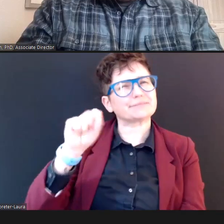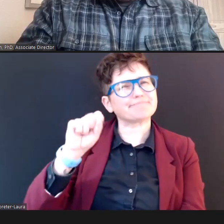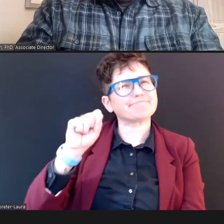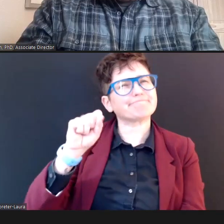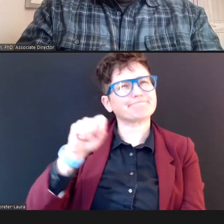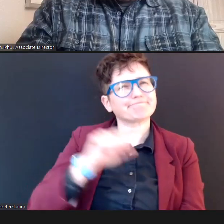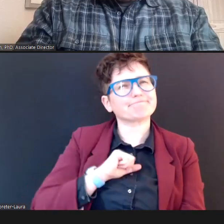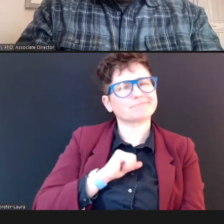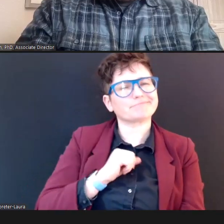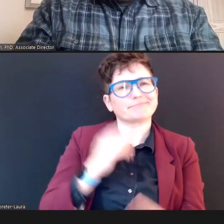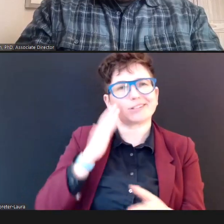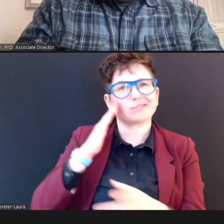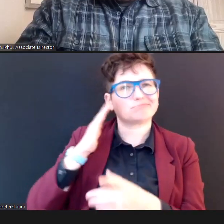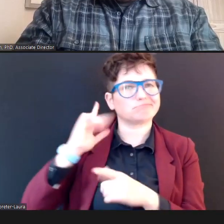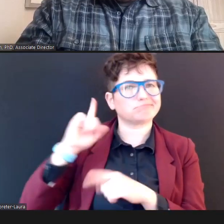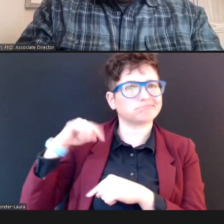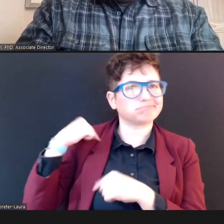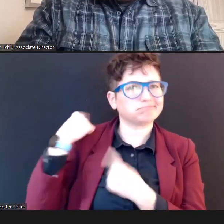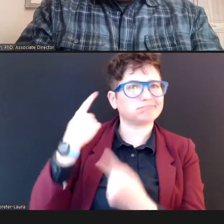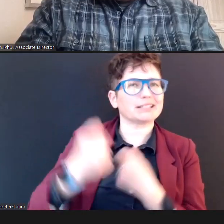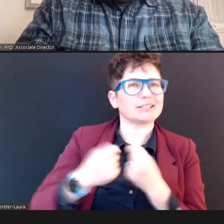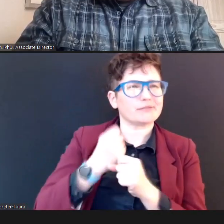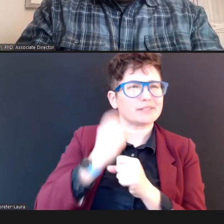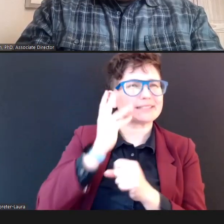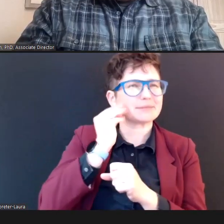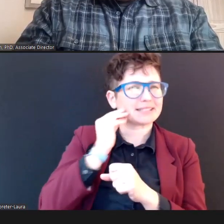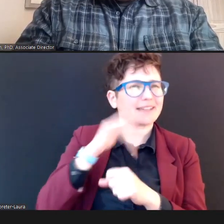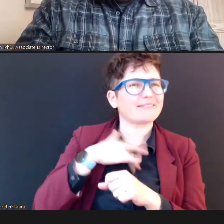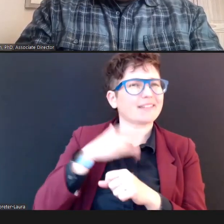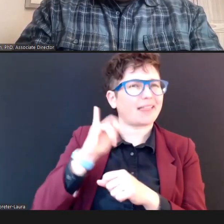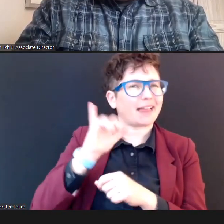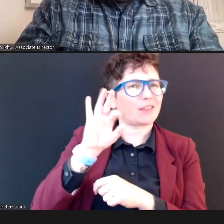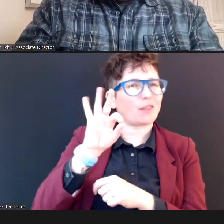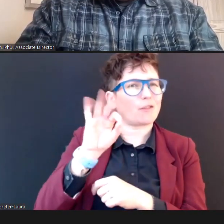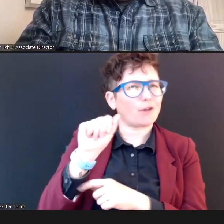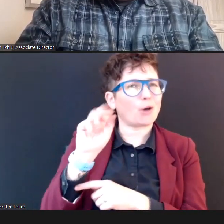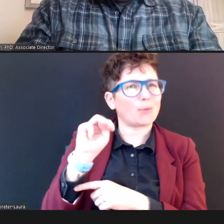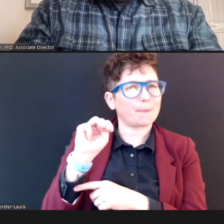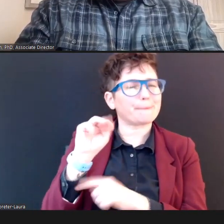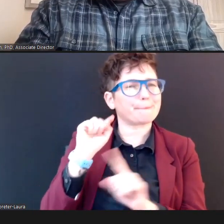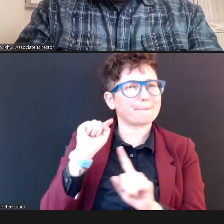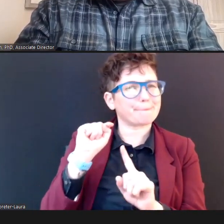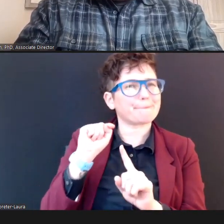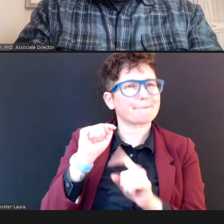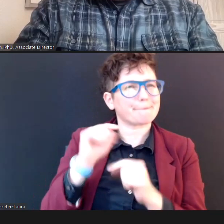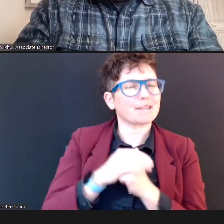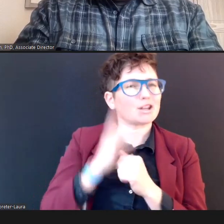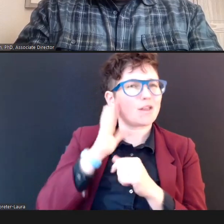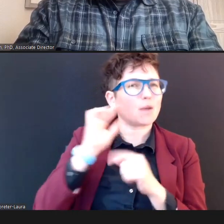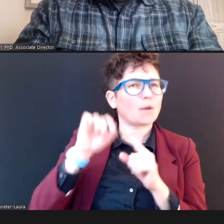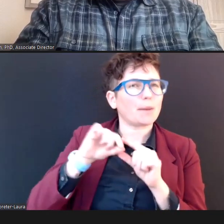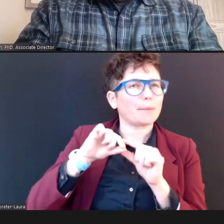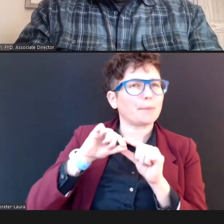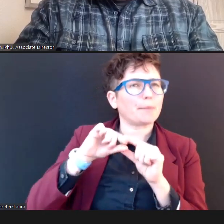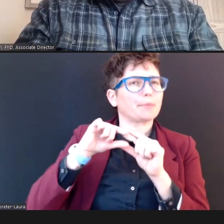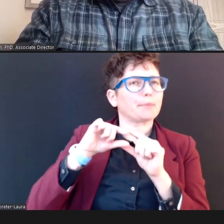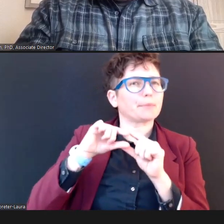of experience feel that those compressible foam tips um as they expand